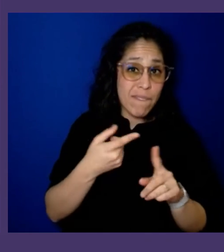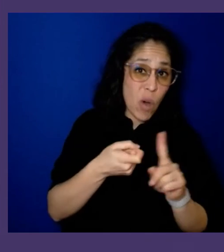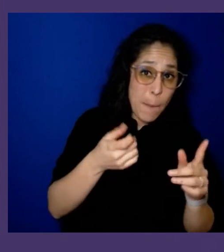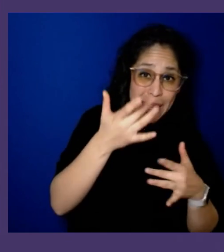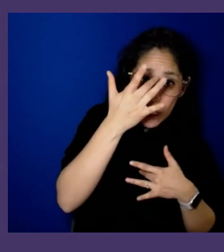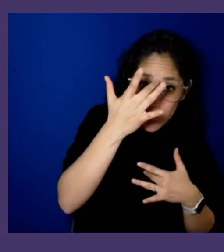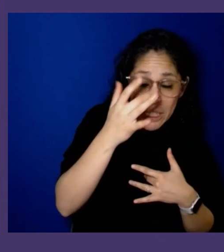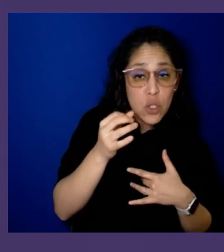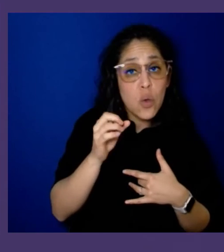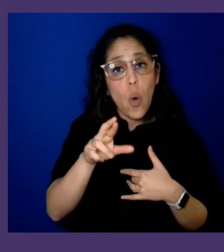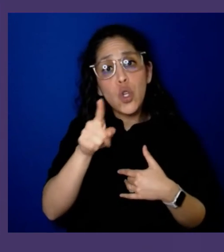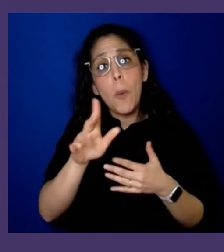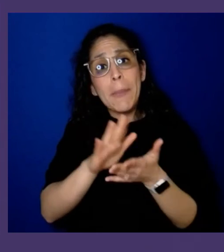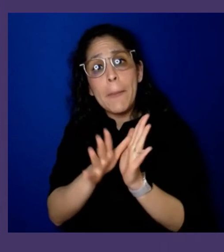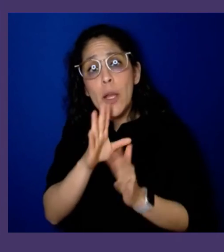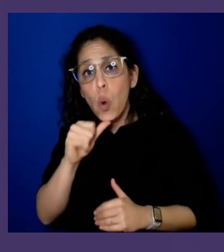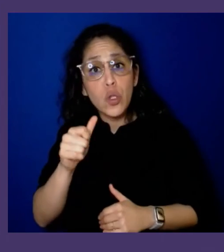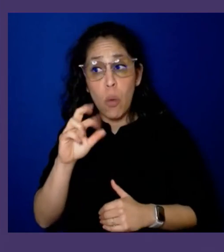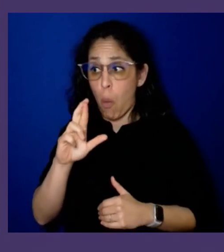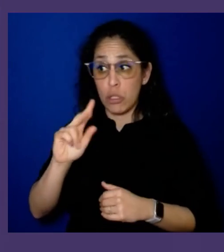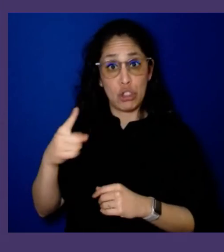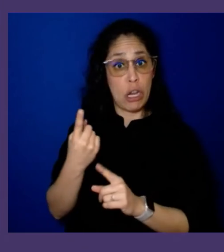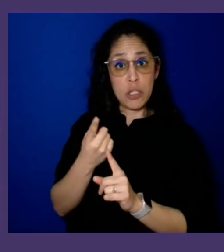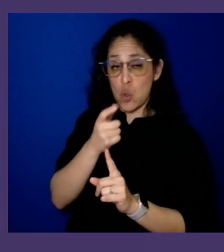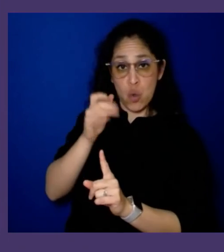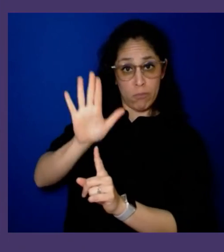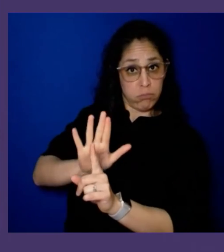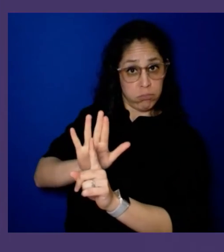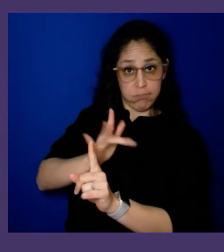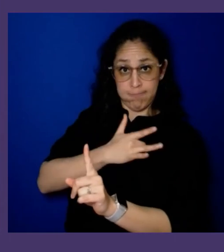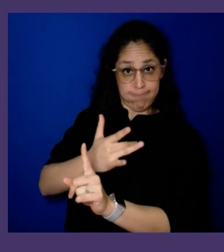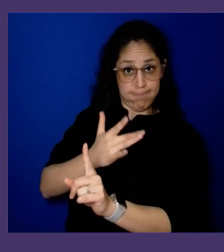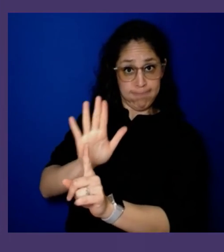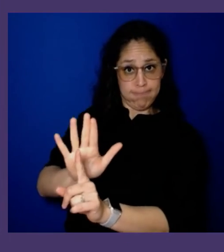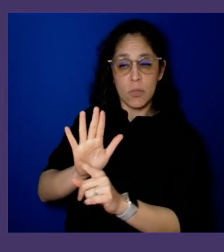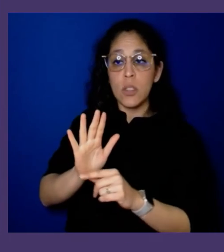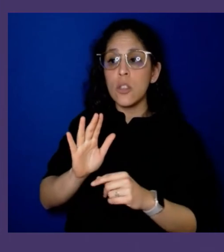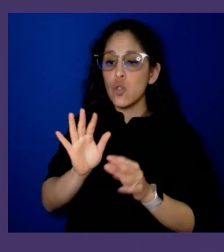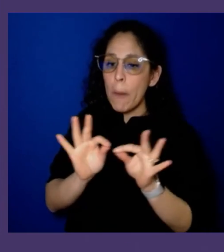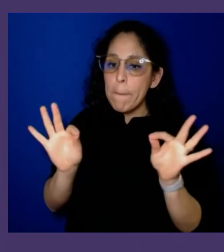It's helpful to remember that when we keep these things in mind, we're designing both for ourselves and other people.